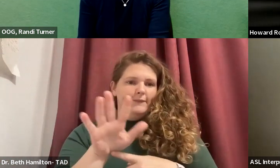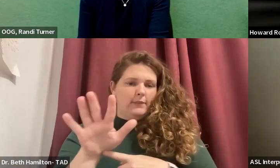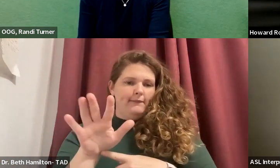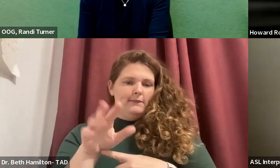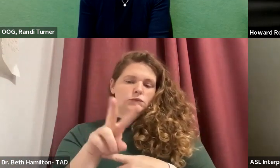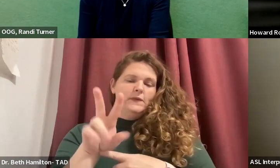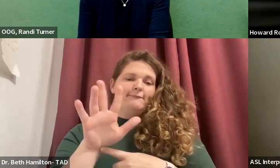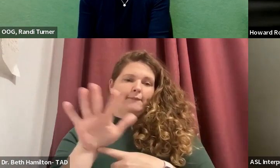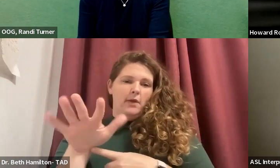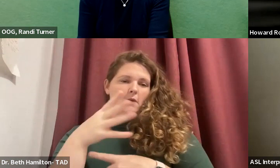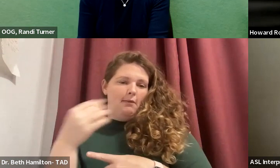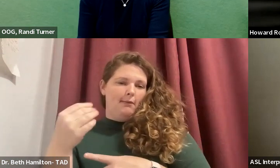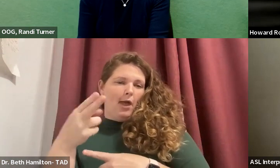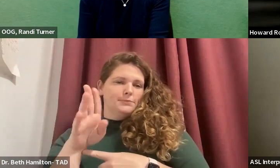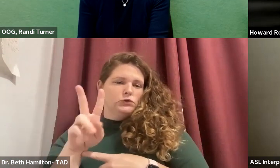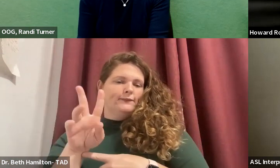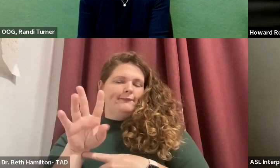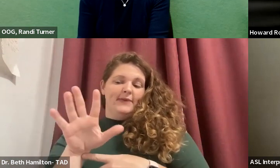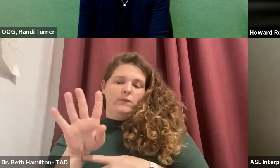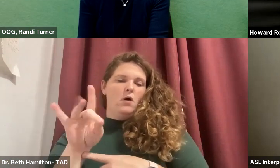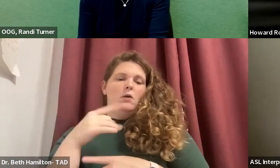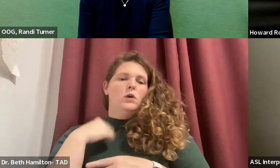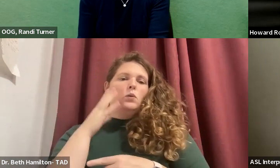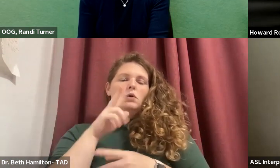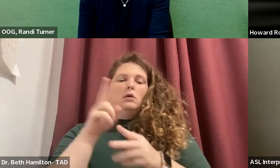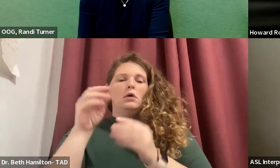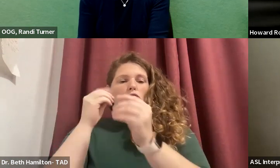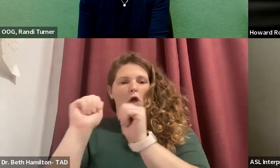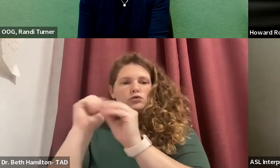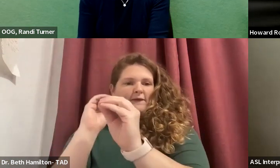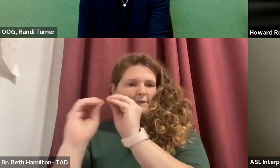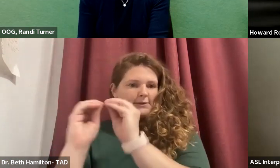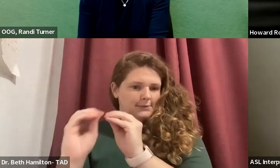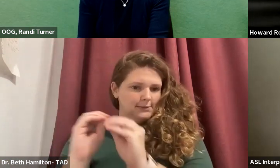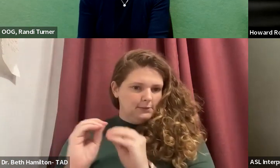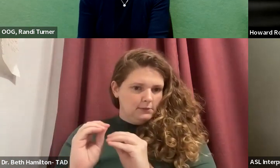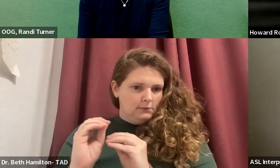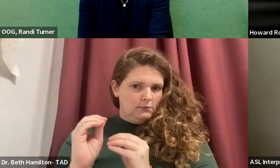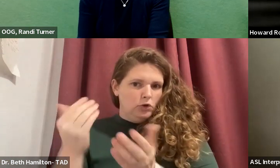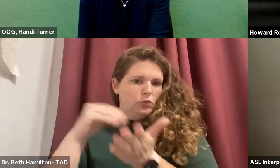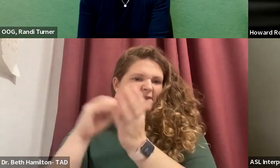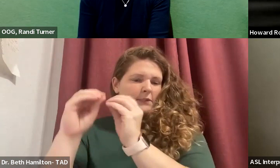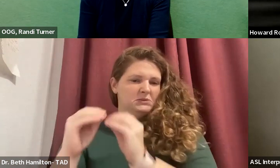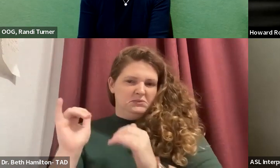Another initiative that we're focused on is those two are new bills and also